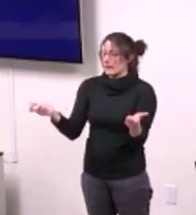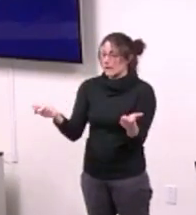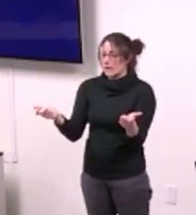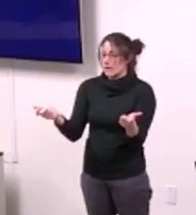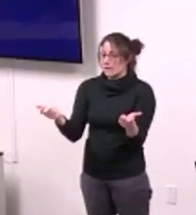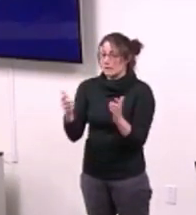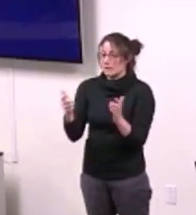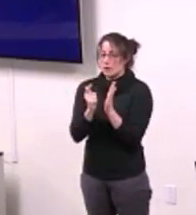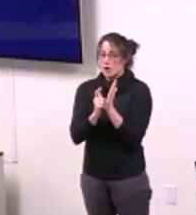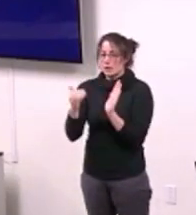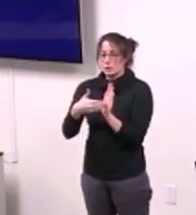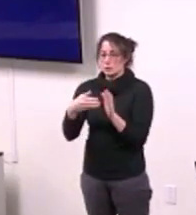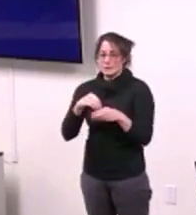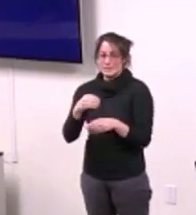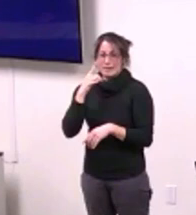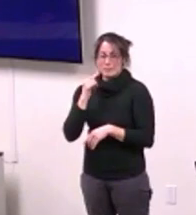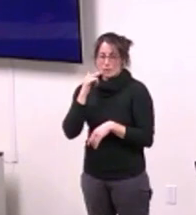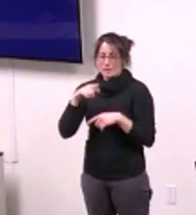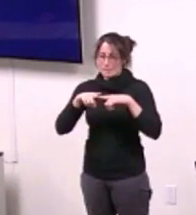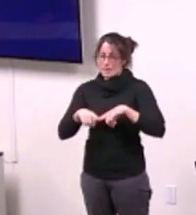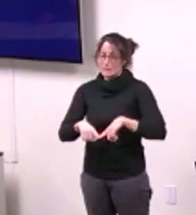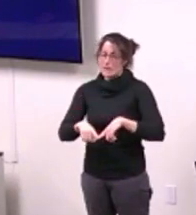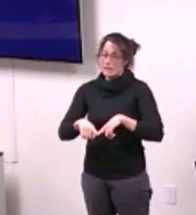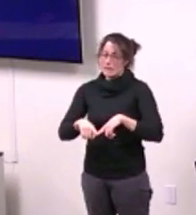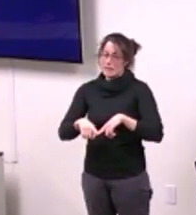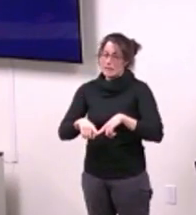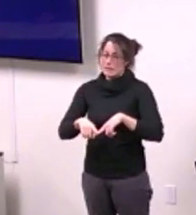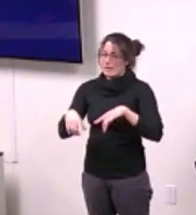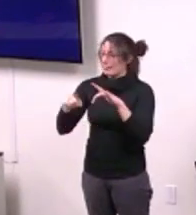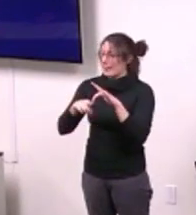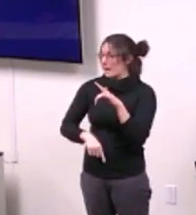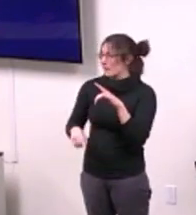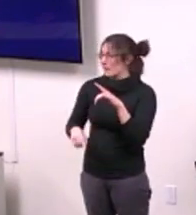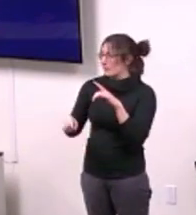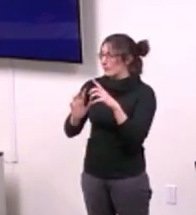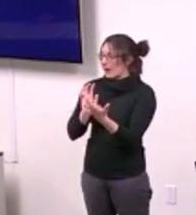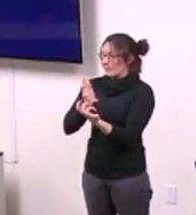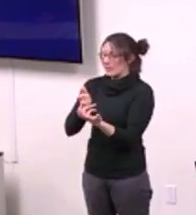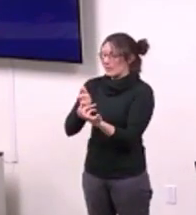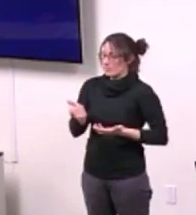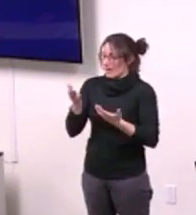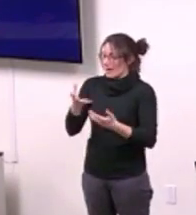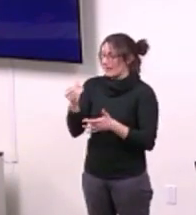in California based on, you know lack of accommodations being provided. And lack of medical treatment